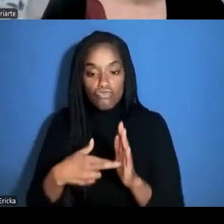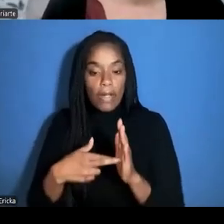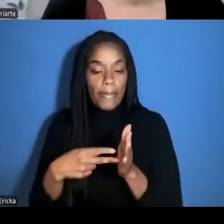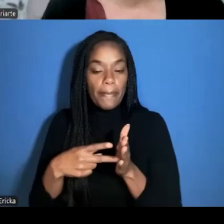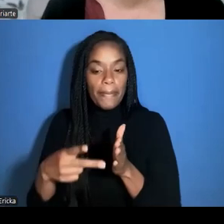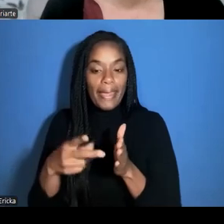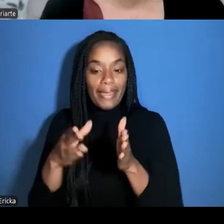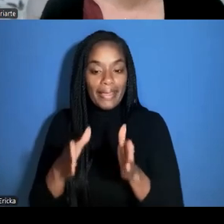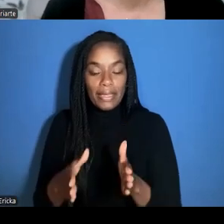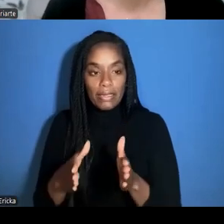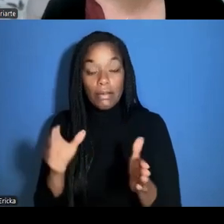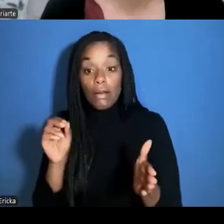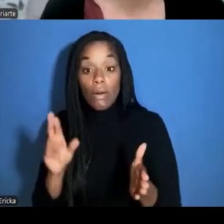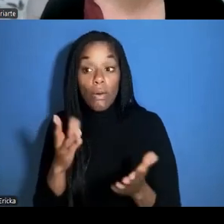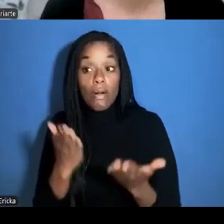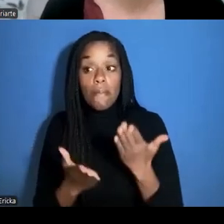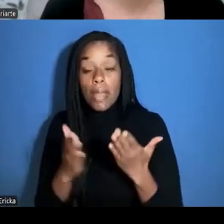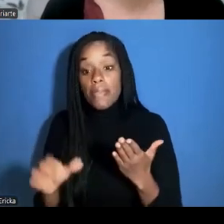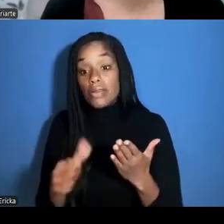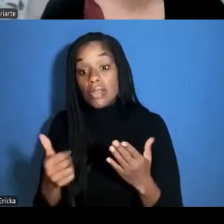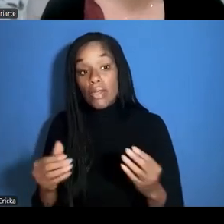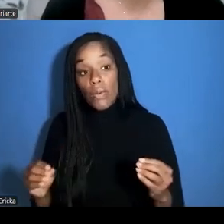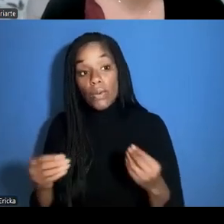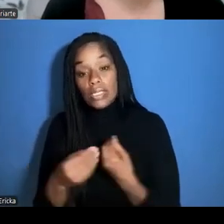Or maybe there's an organizational, payee.